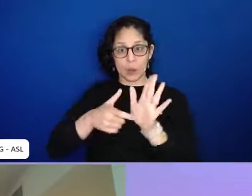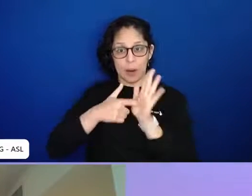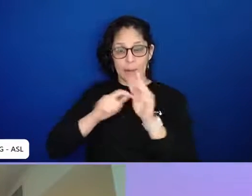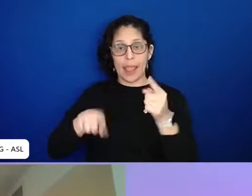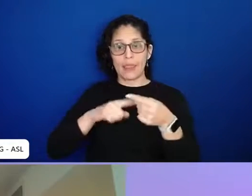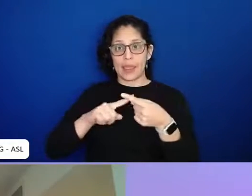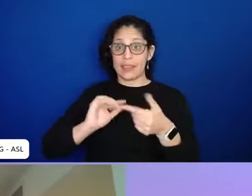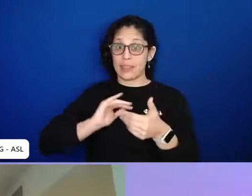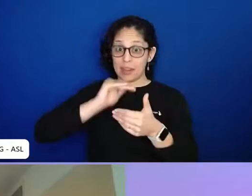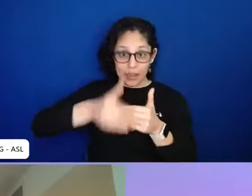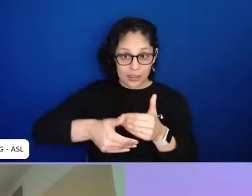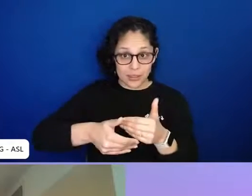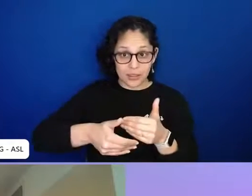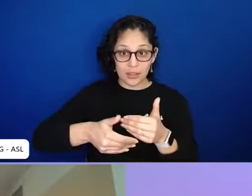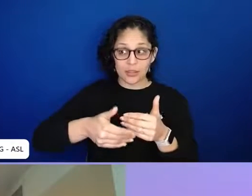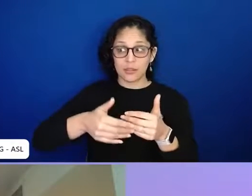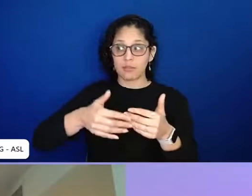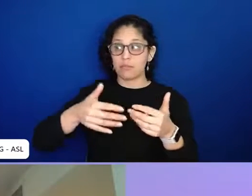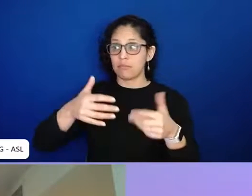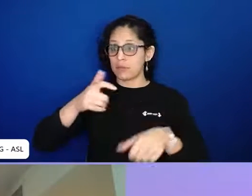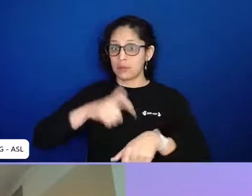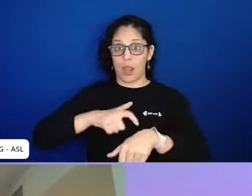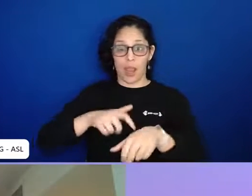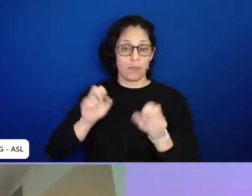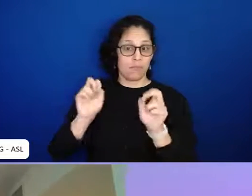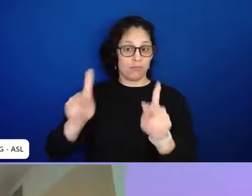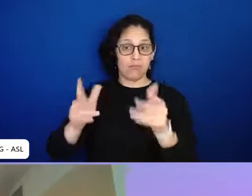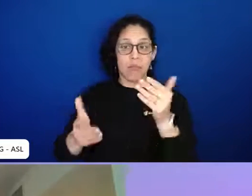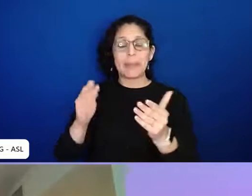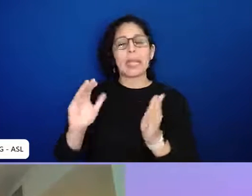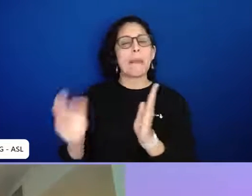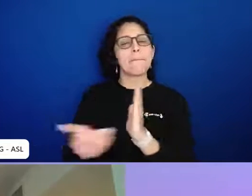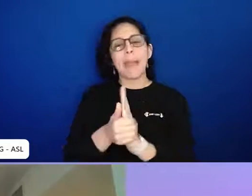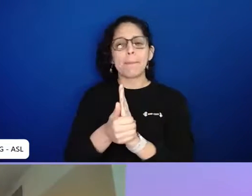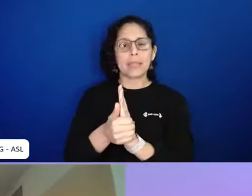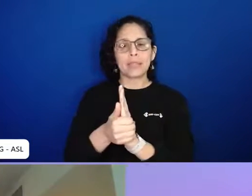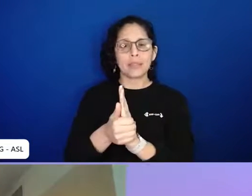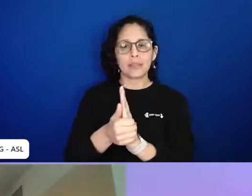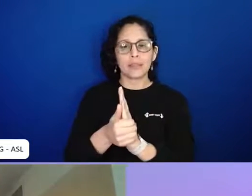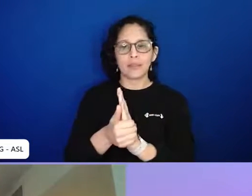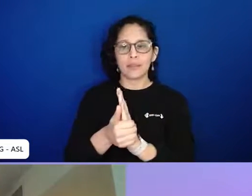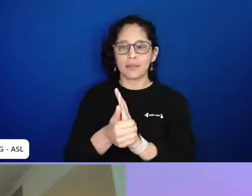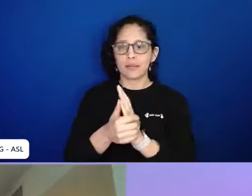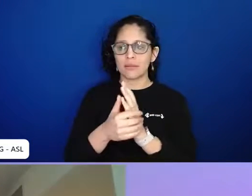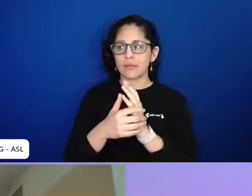on and on and on, so try to build from majority put those requirements in there and then the next time around, whether